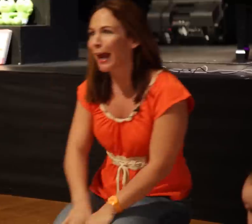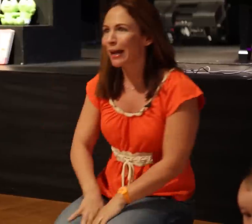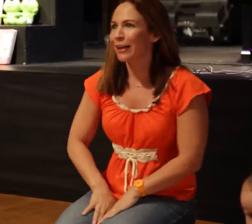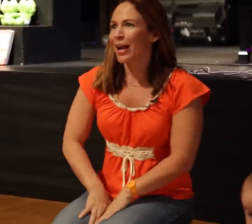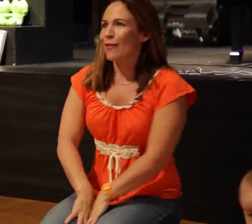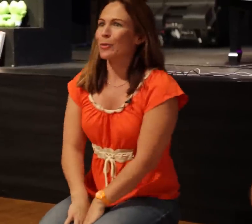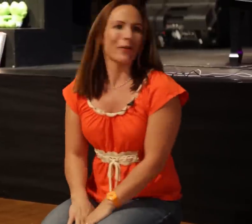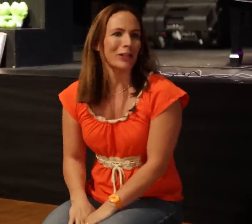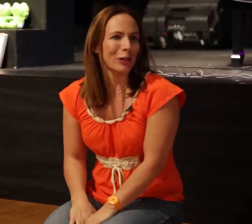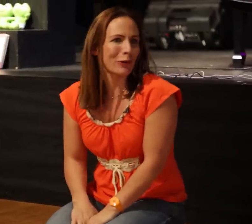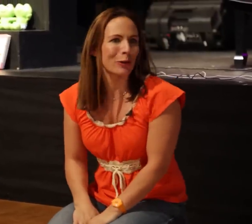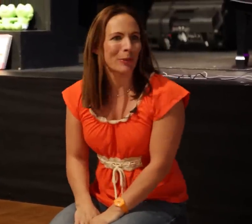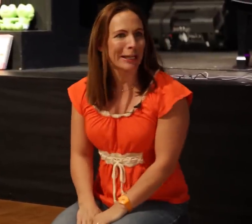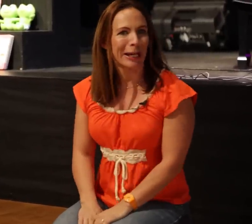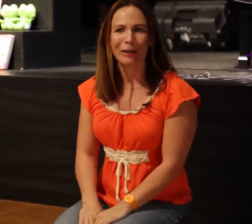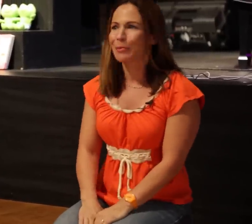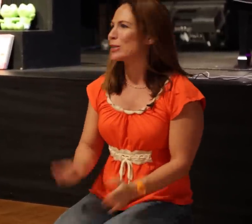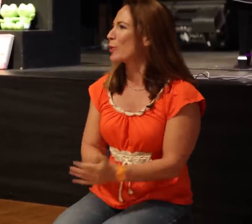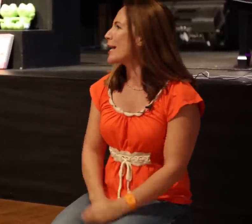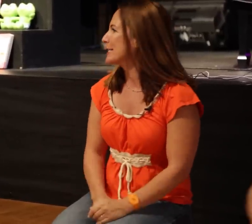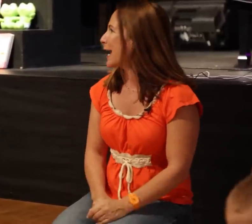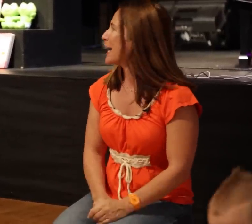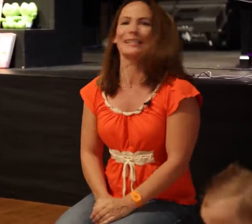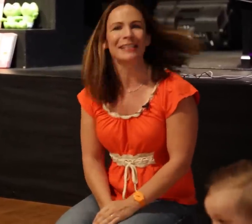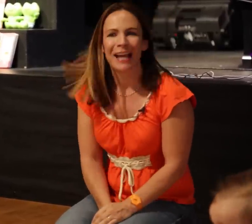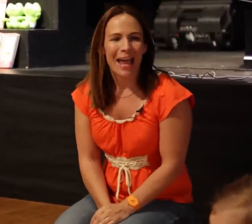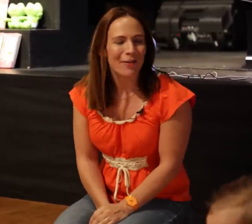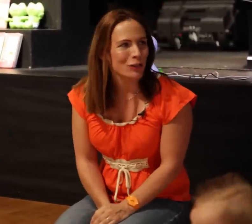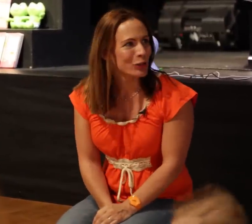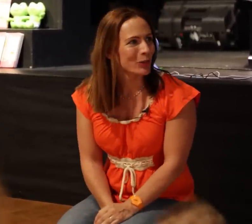and for whatever it took for you to be here and be dressed and have your children